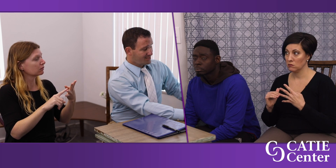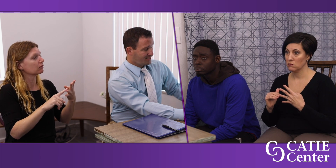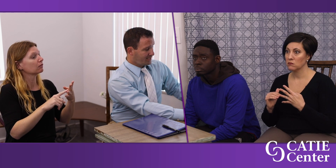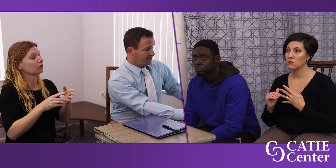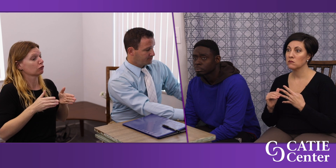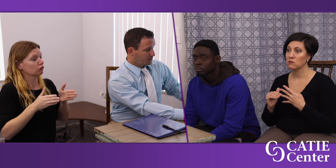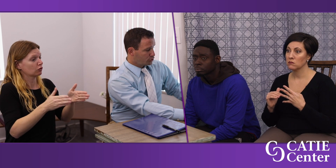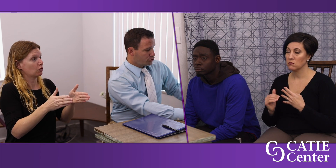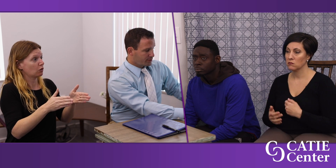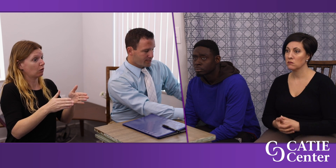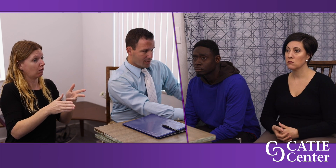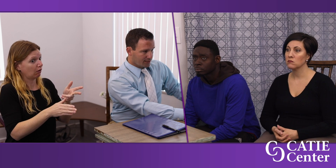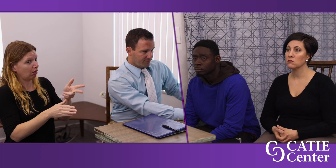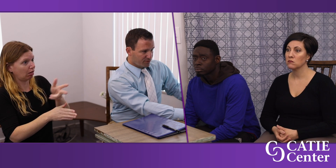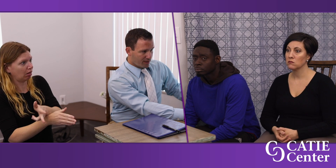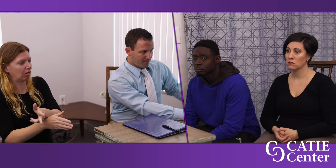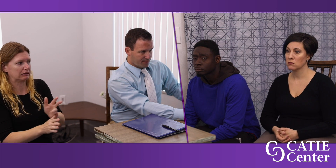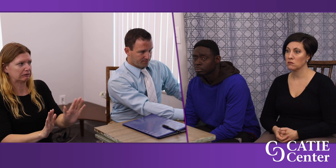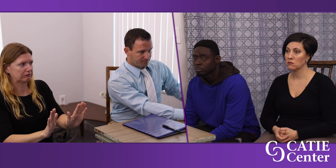C) should not leave the pavement